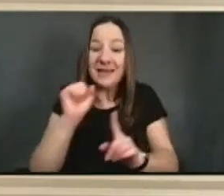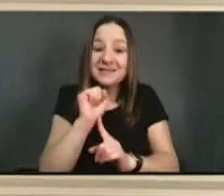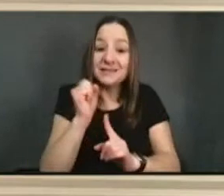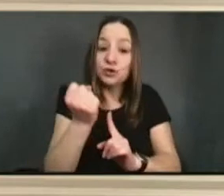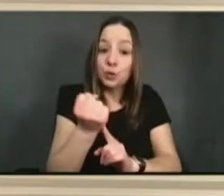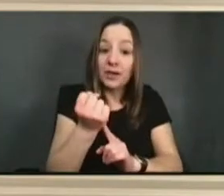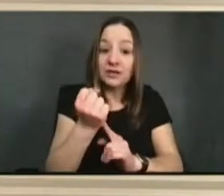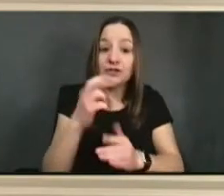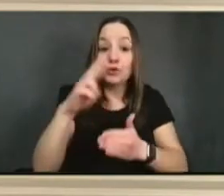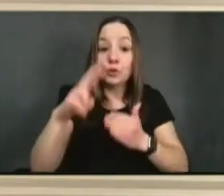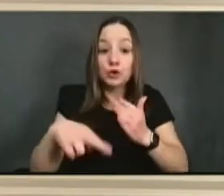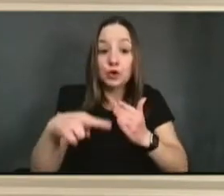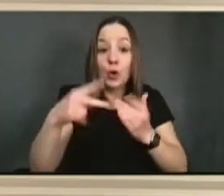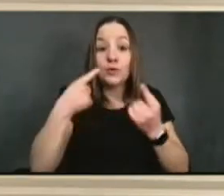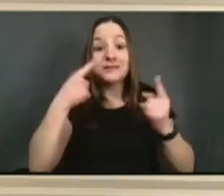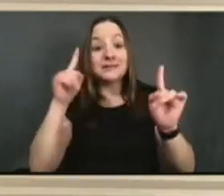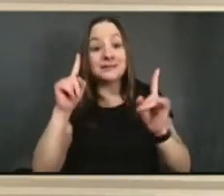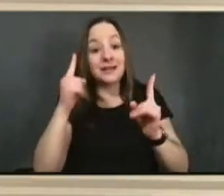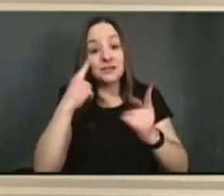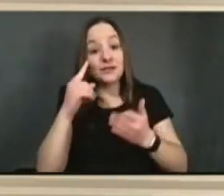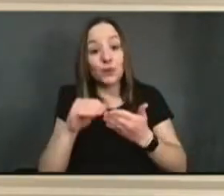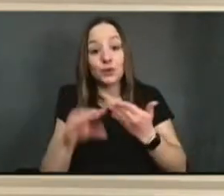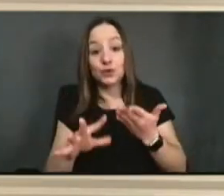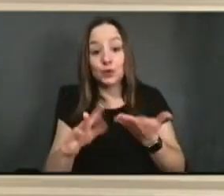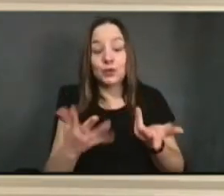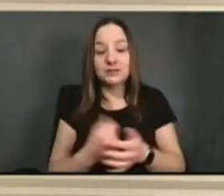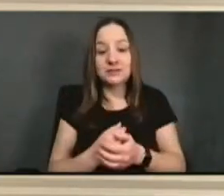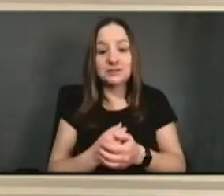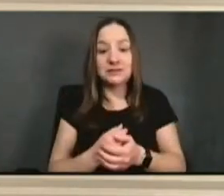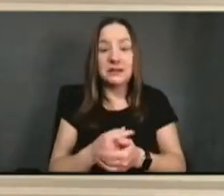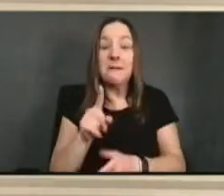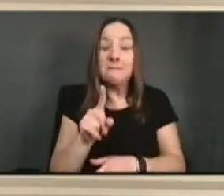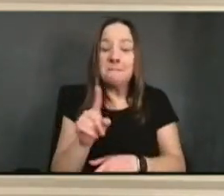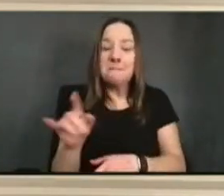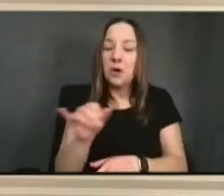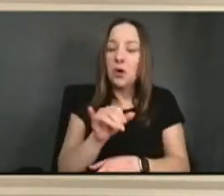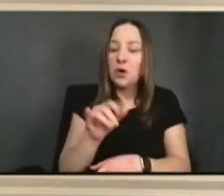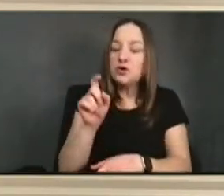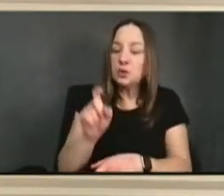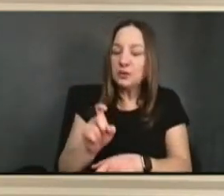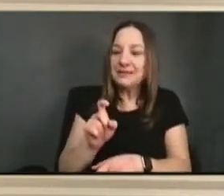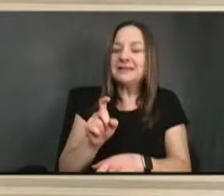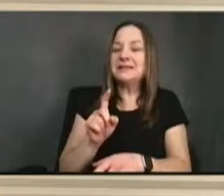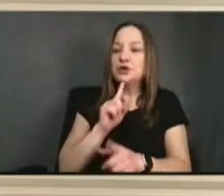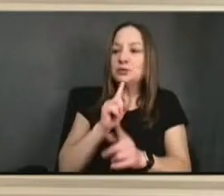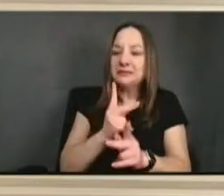is the best scenario for the best outcomes for our kids. But